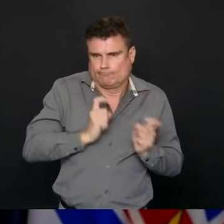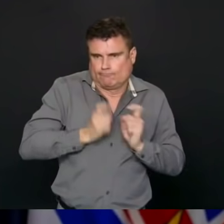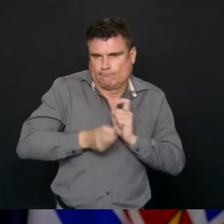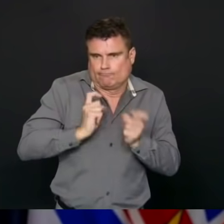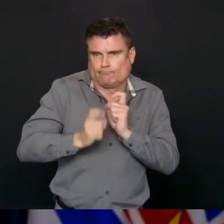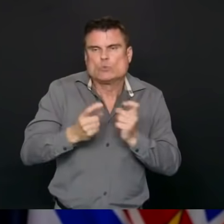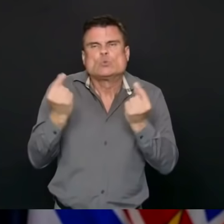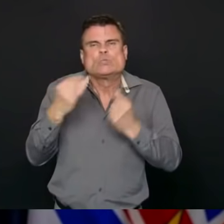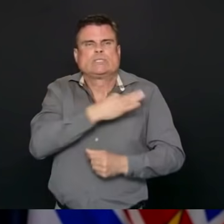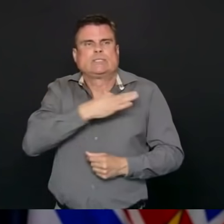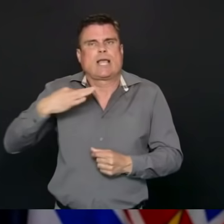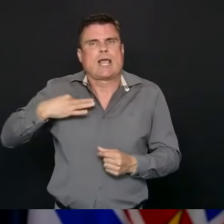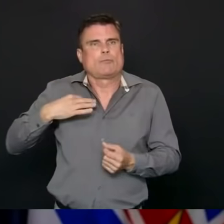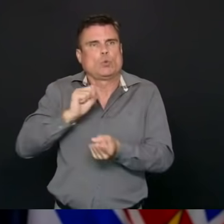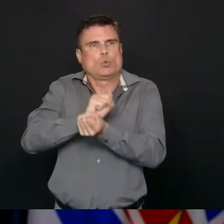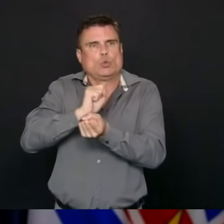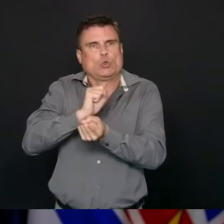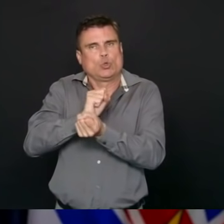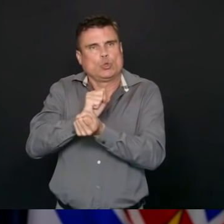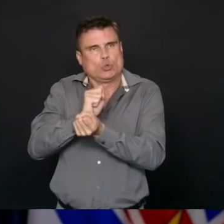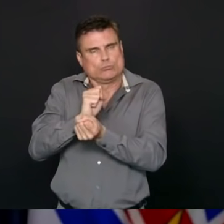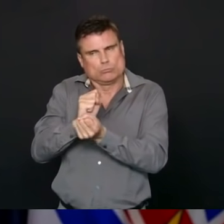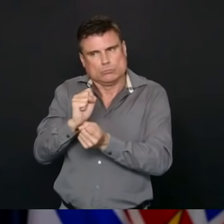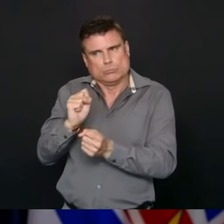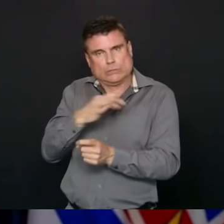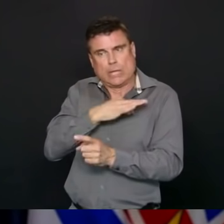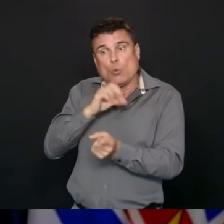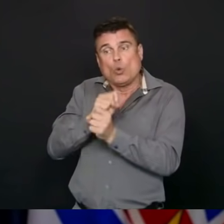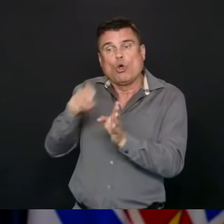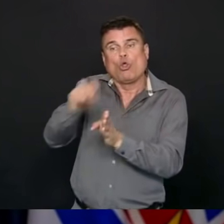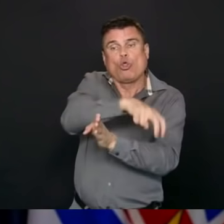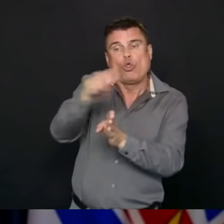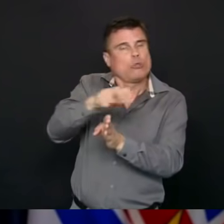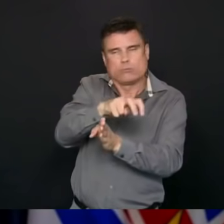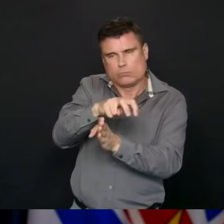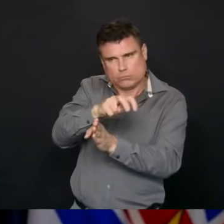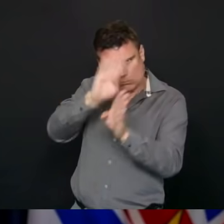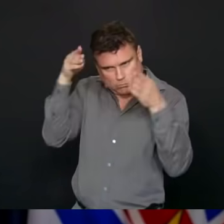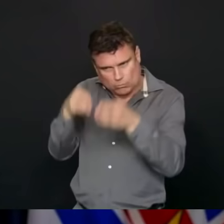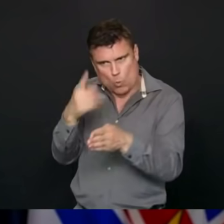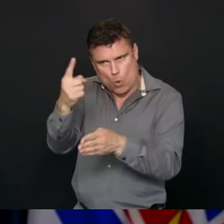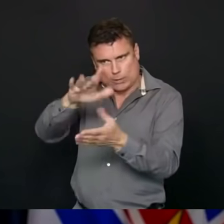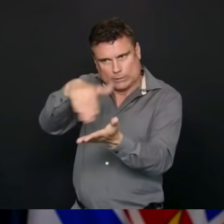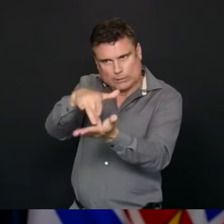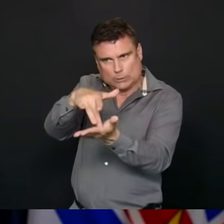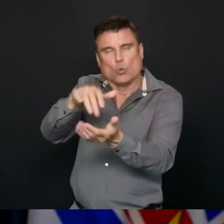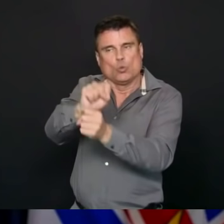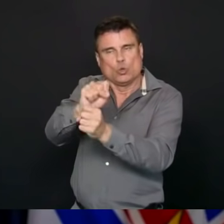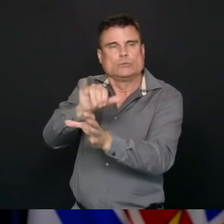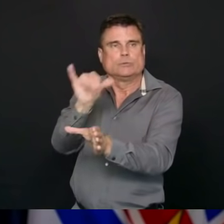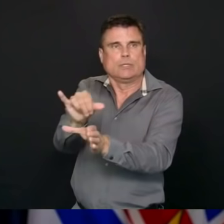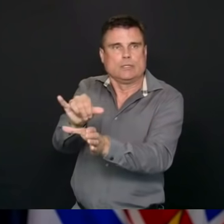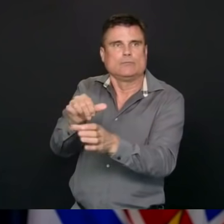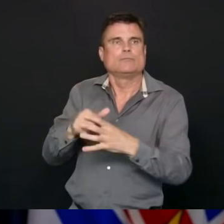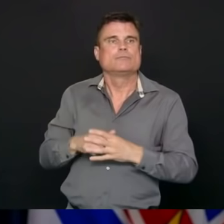We are continuing to work and will have more to report next Thursday. This transition involves thousands of workers